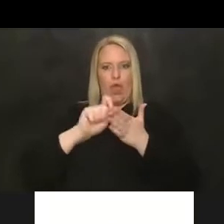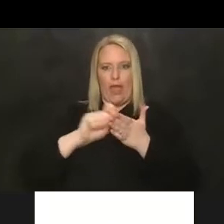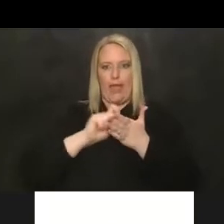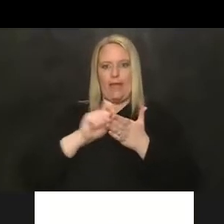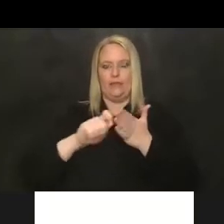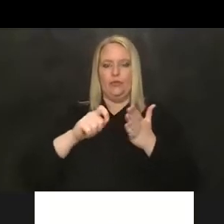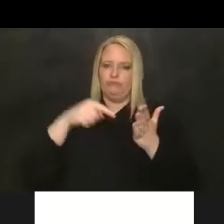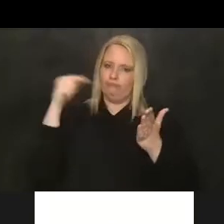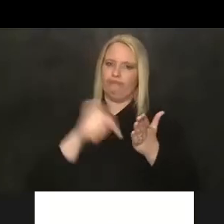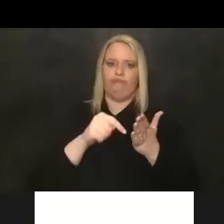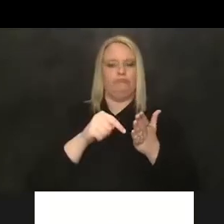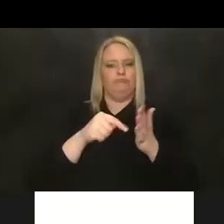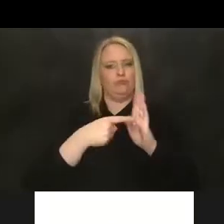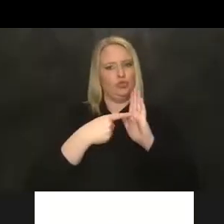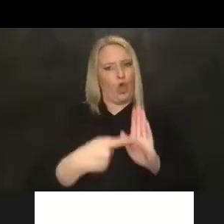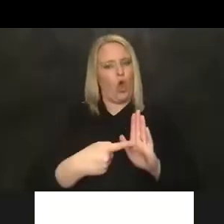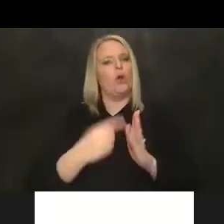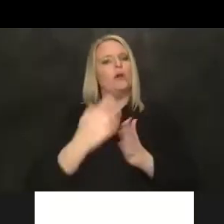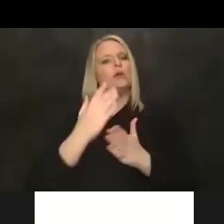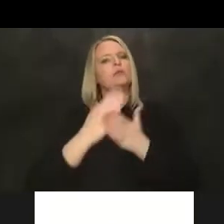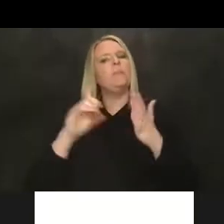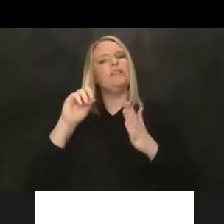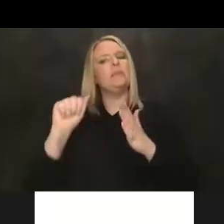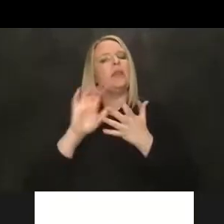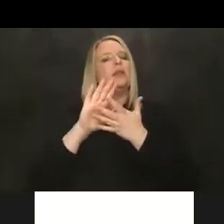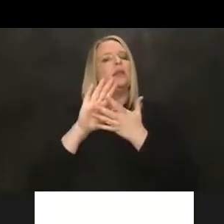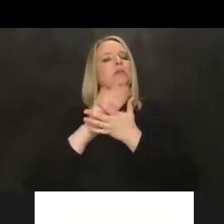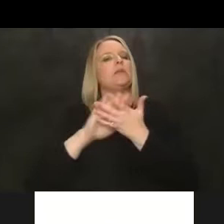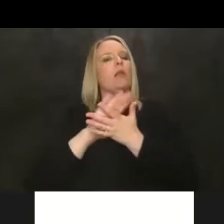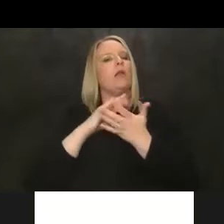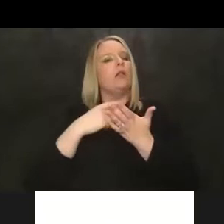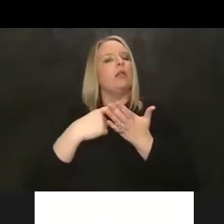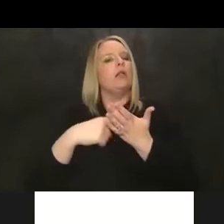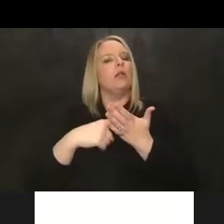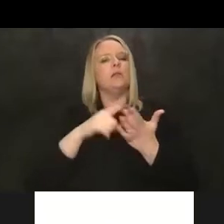some of them are writing about disability in very subtle ways that you may not pick up on until, you